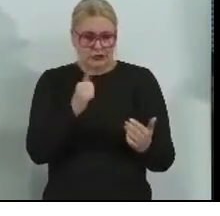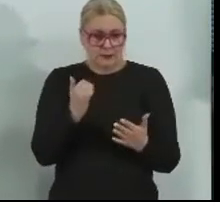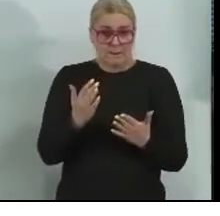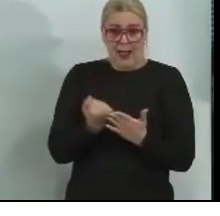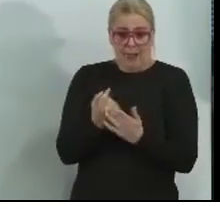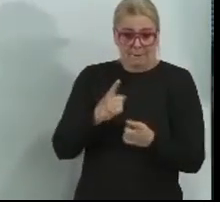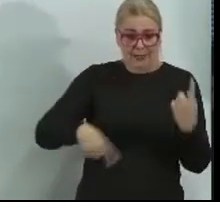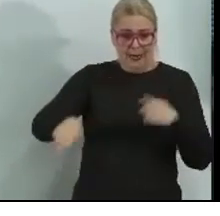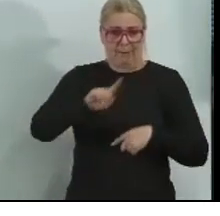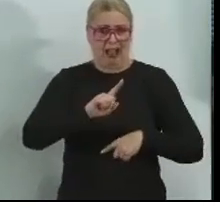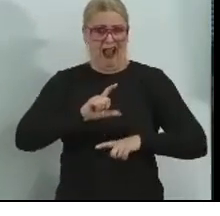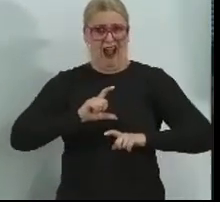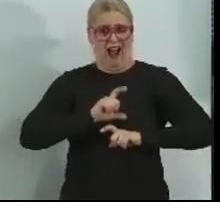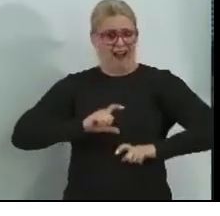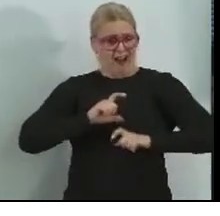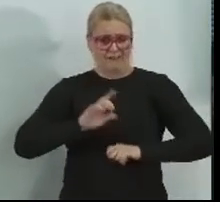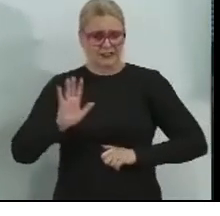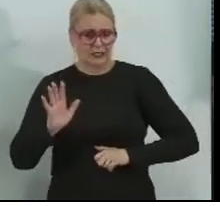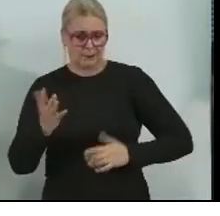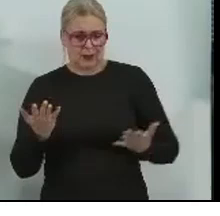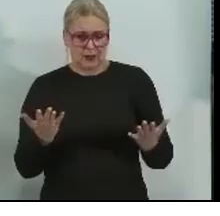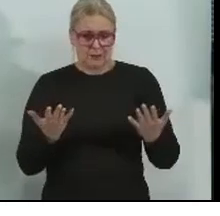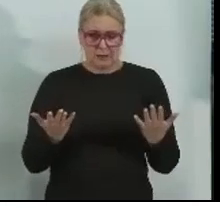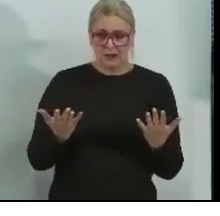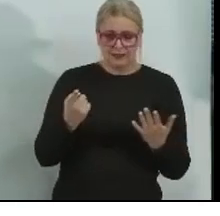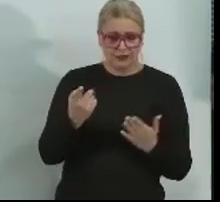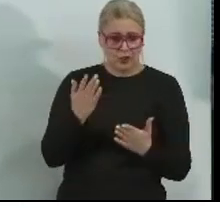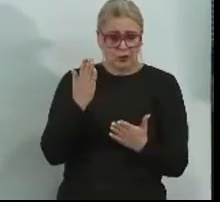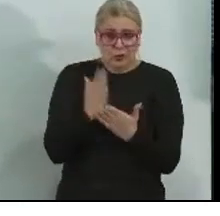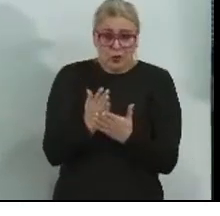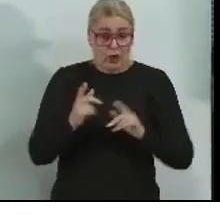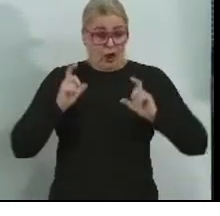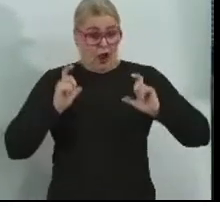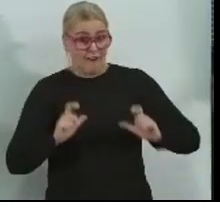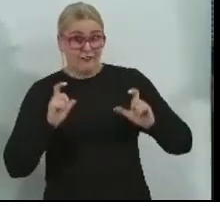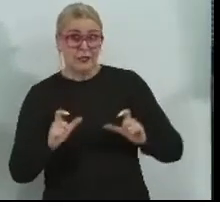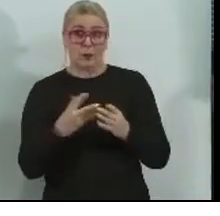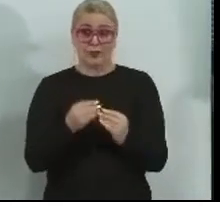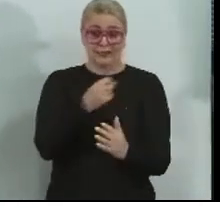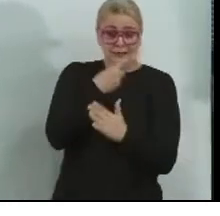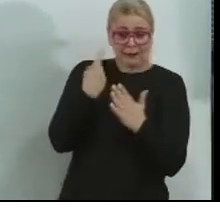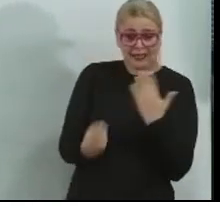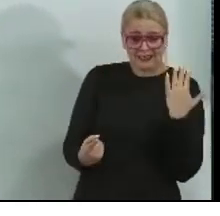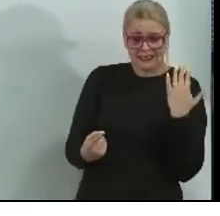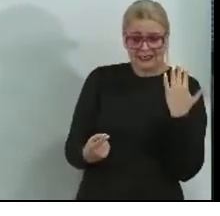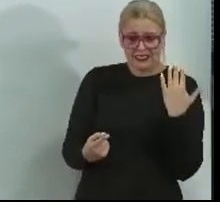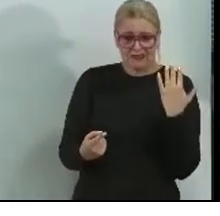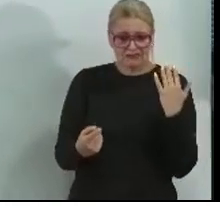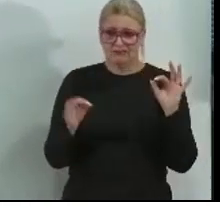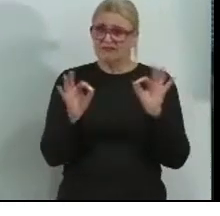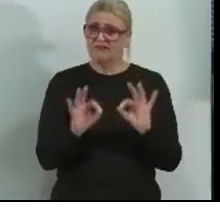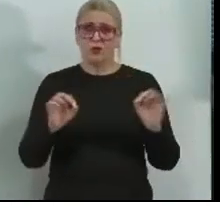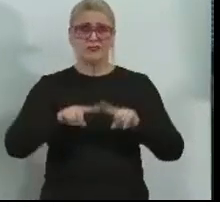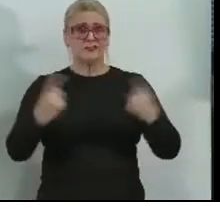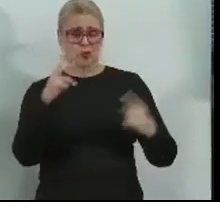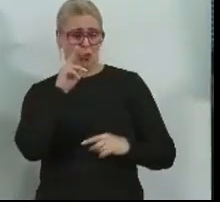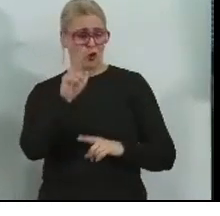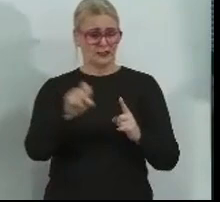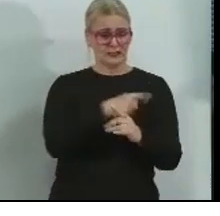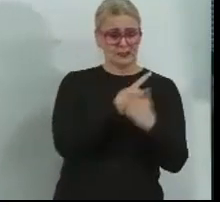to a non disabled person on screen, would you be watching it to understand their back stories? Absolutely not, you wouldn't. So it is just tapping into that,